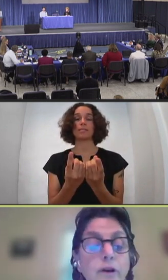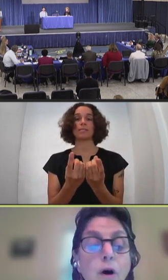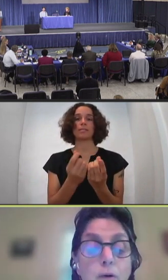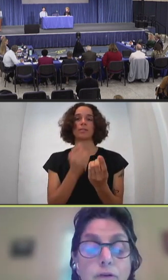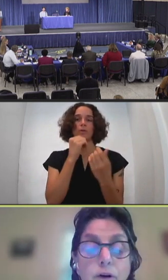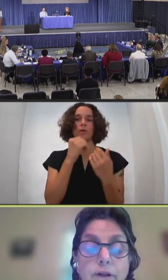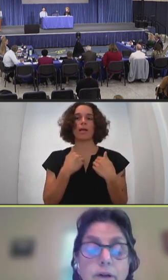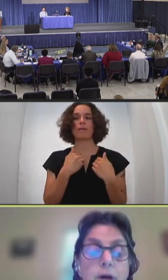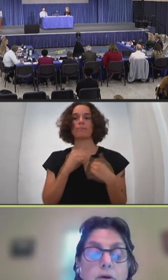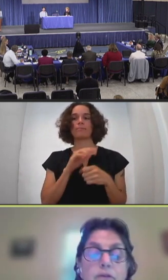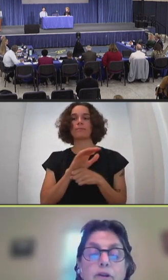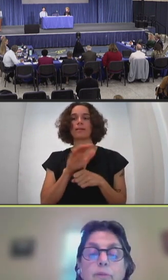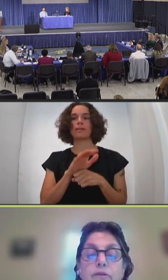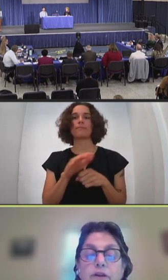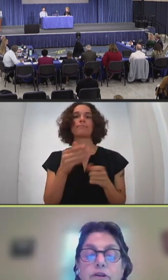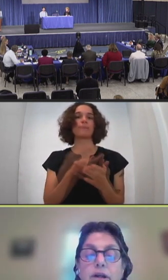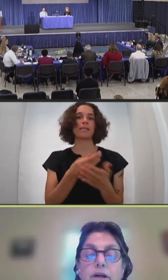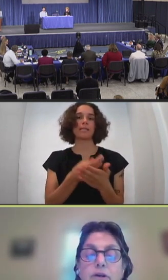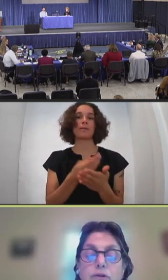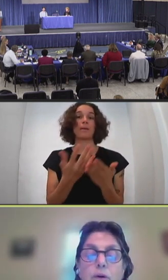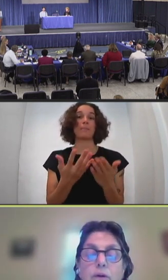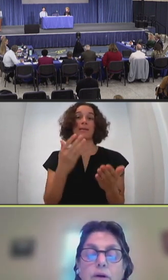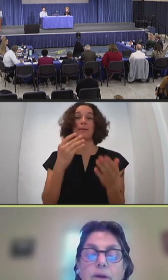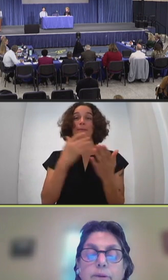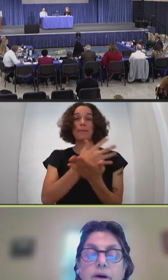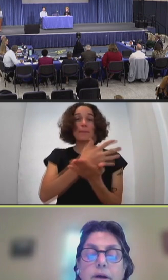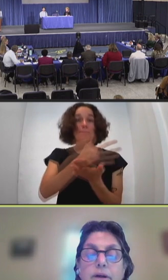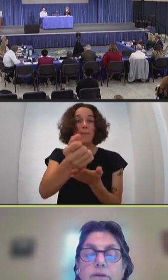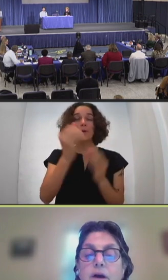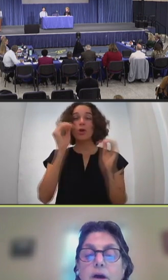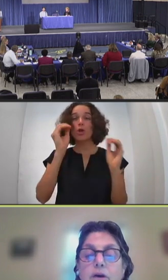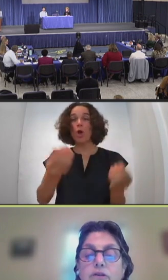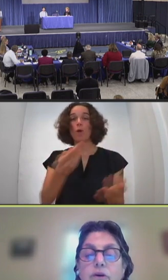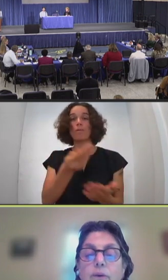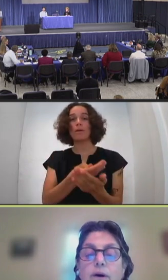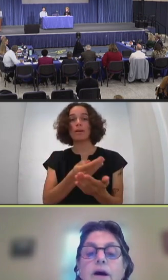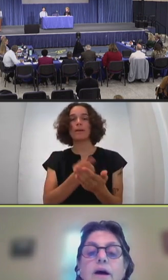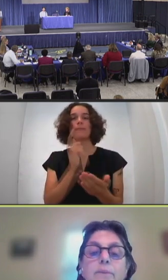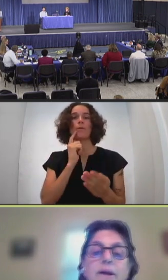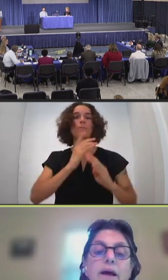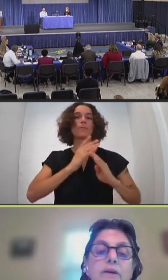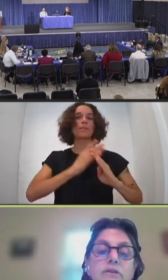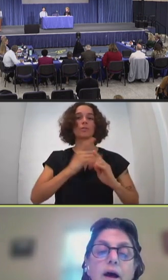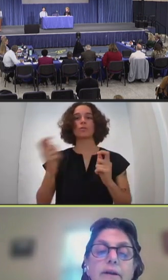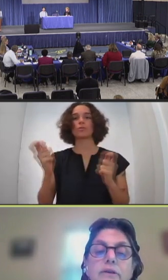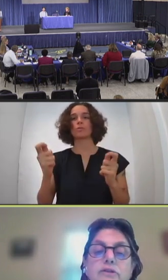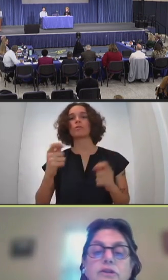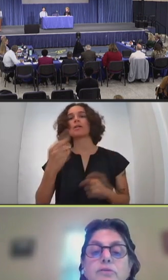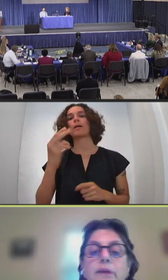no funding for the prevention and control of hepatitis. So, my last slide is just my